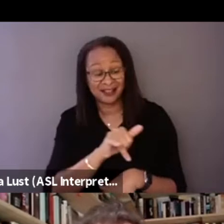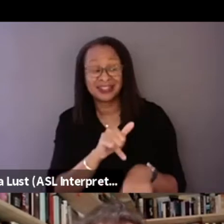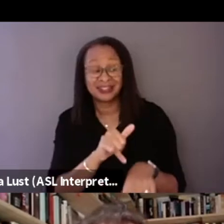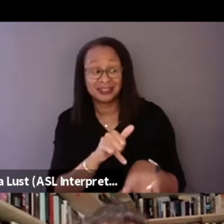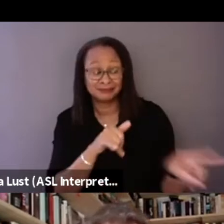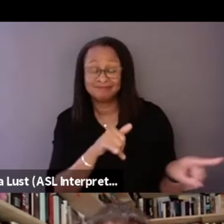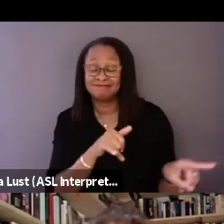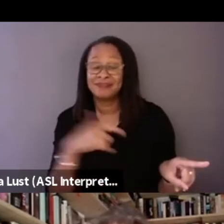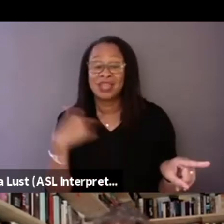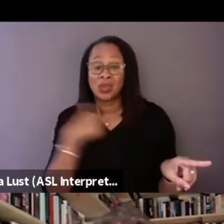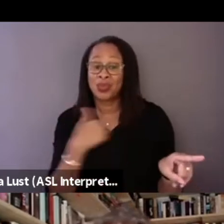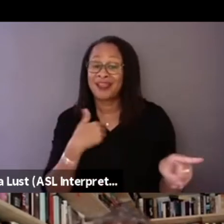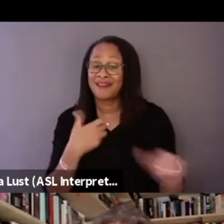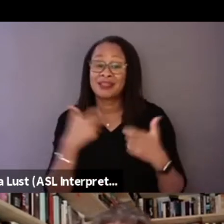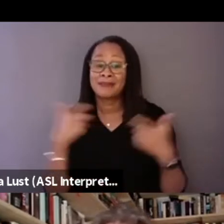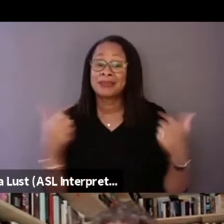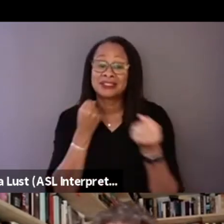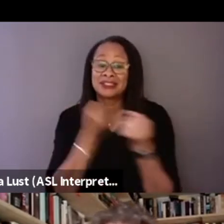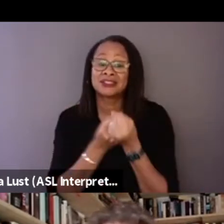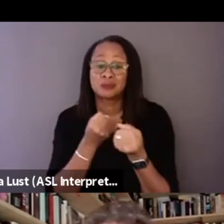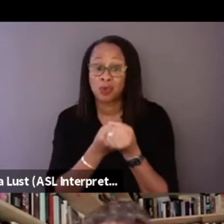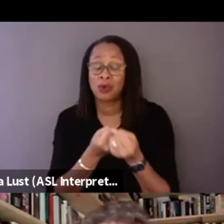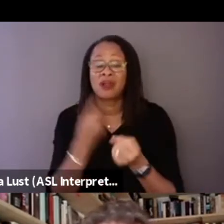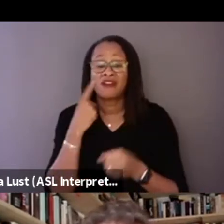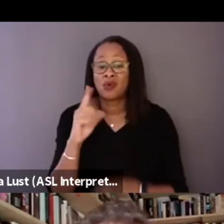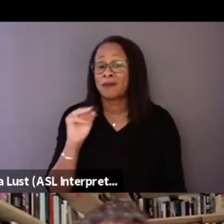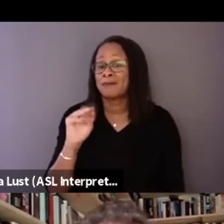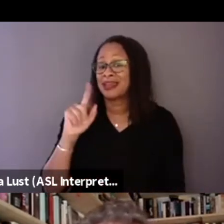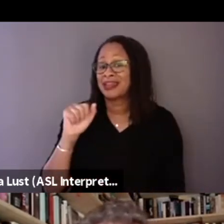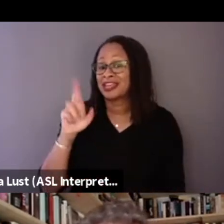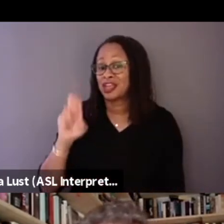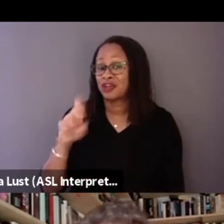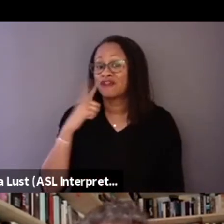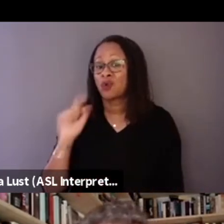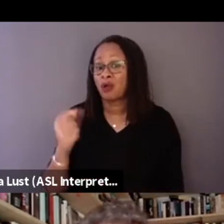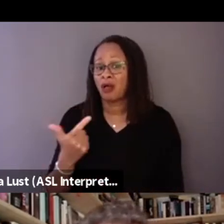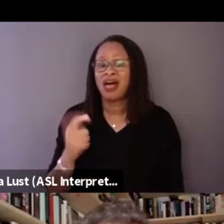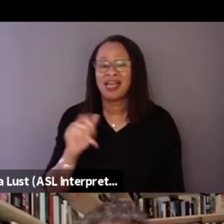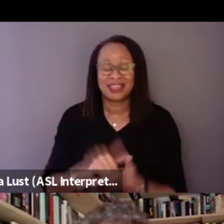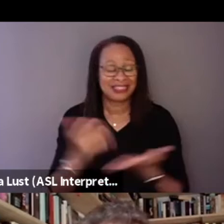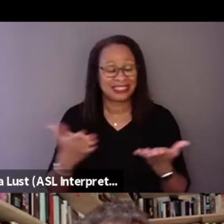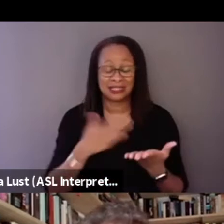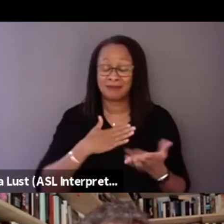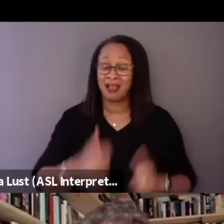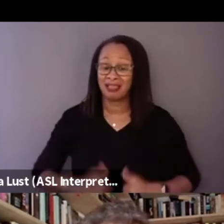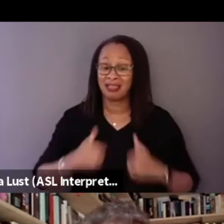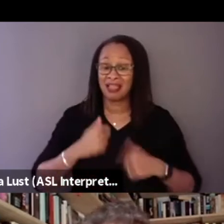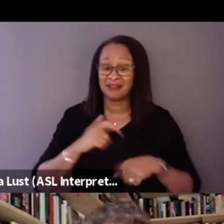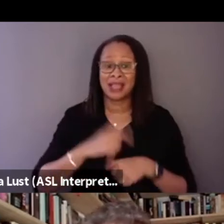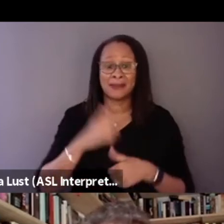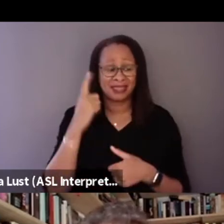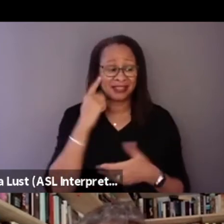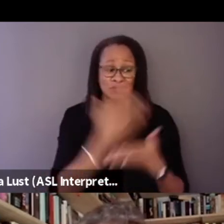we have the biggest support for Medicare for all that has ever existed in my lifetime. And I think that's partly because of Ady's work. It really feels hopeful.